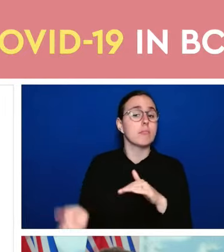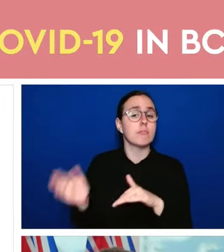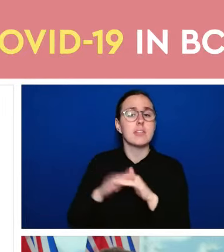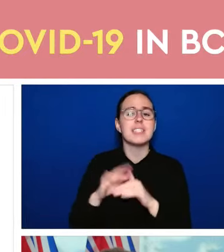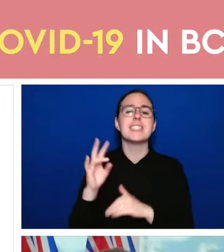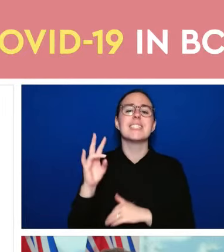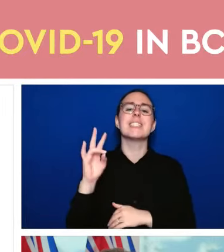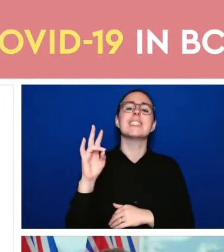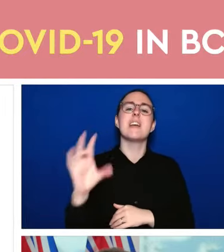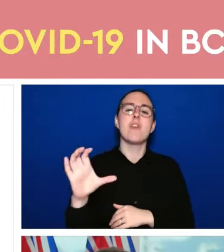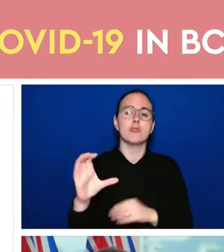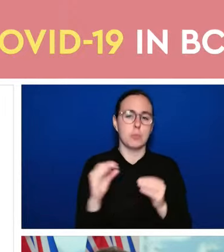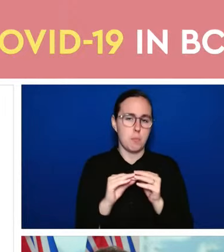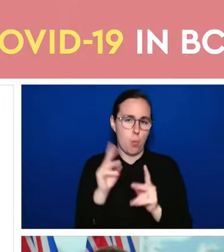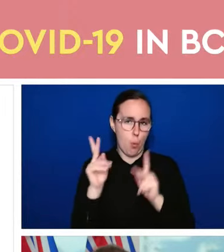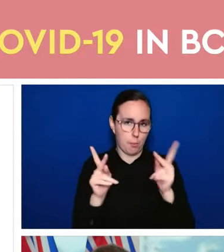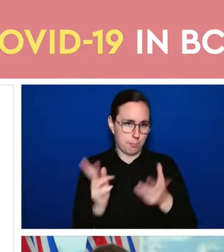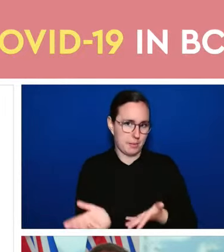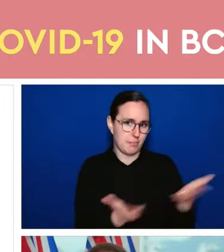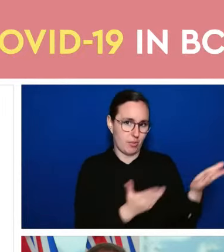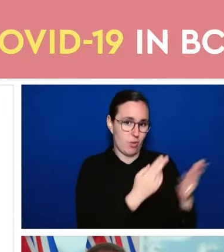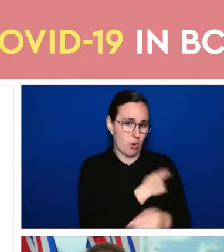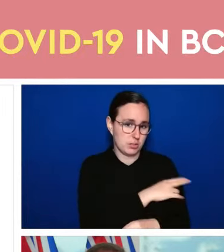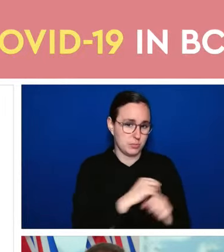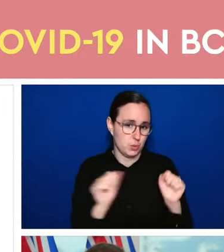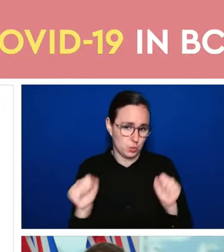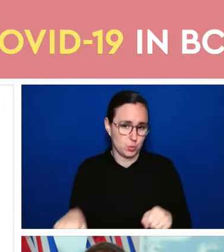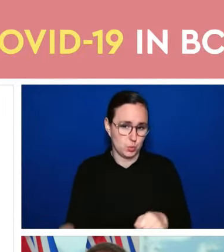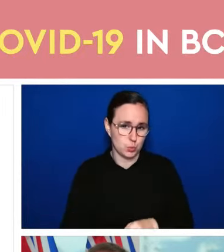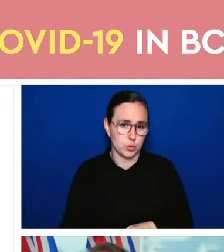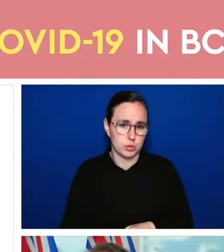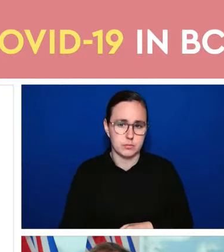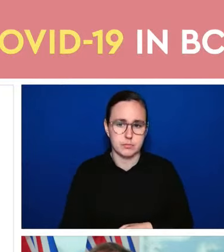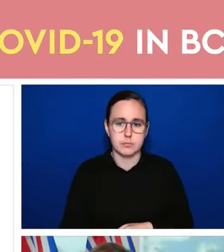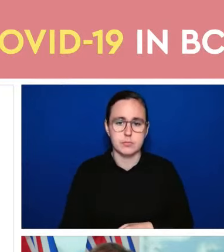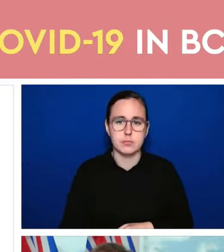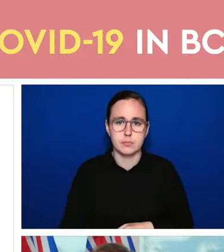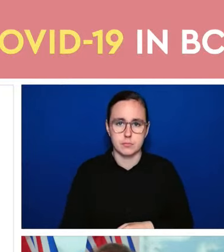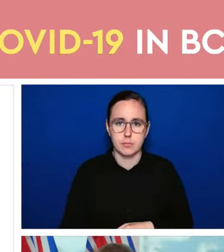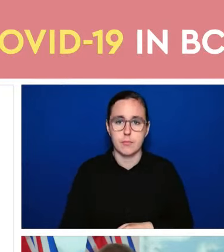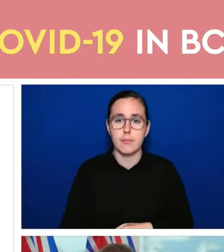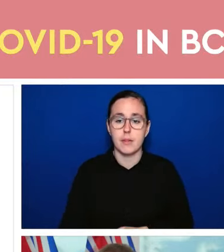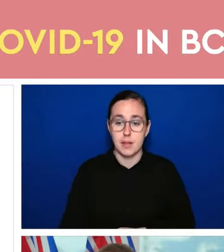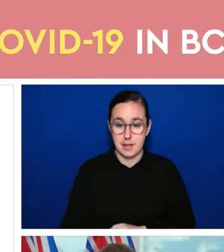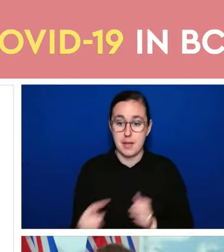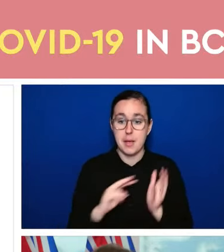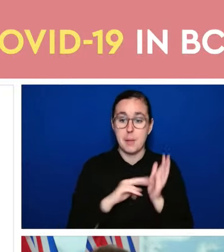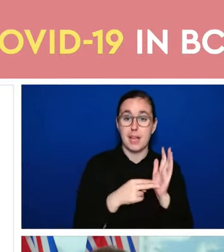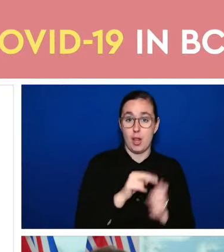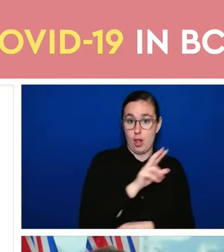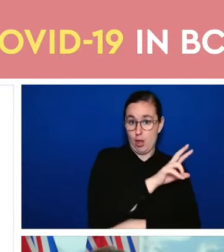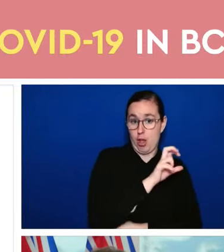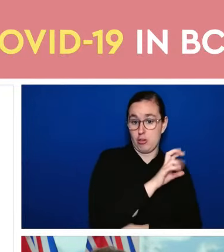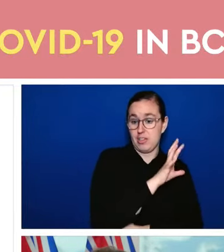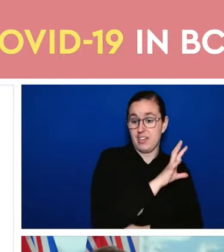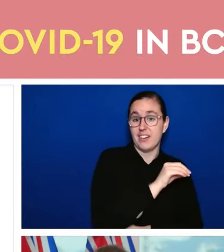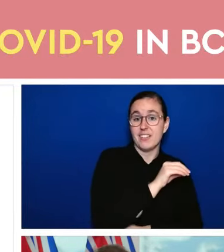coming months. That means. On top of three hundred fifty we have now there's an expectation